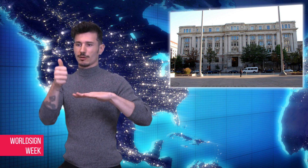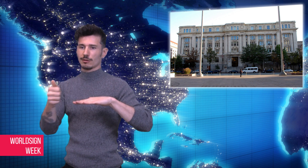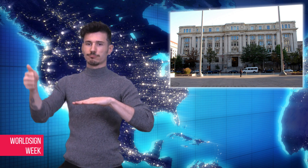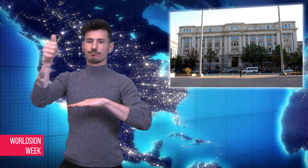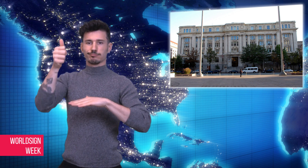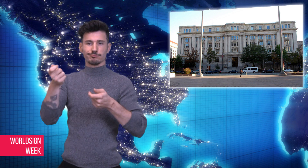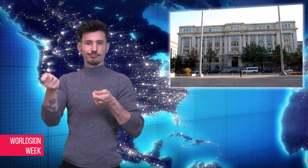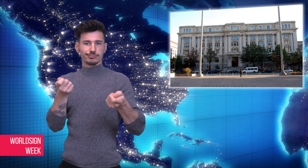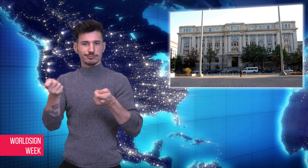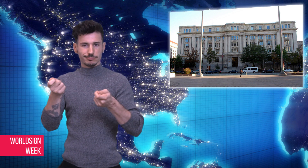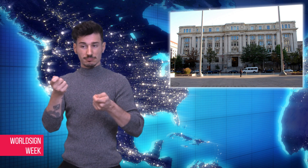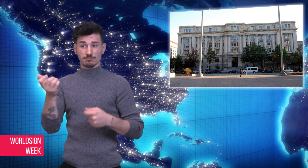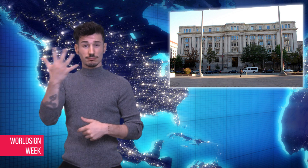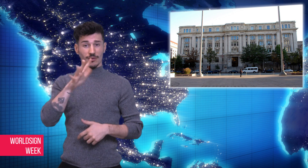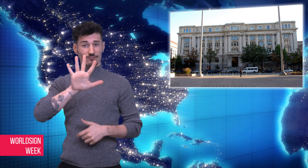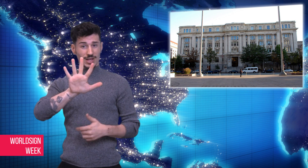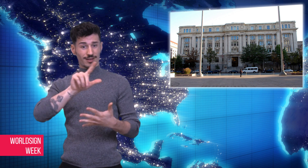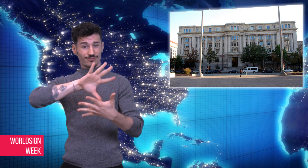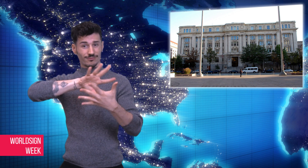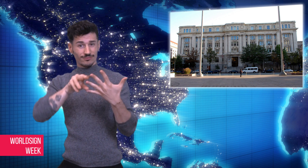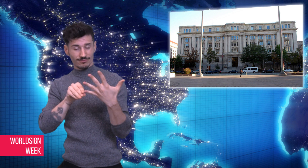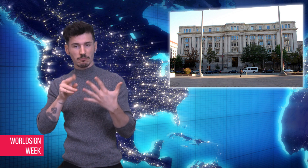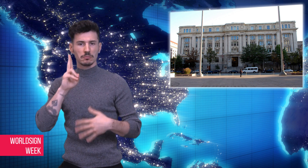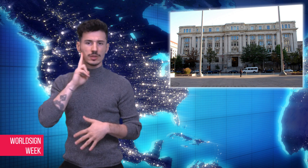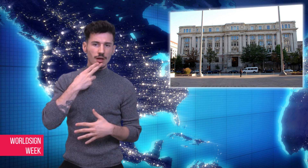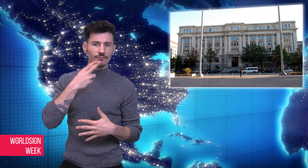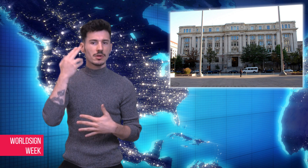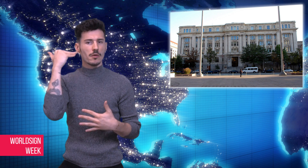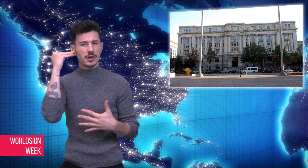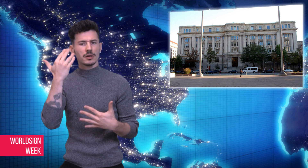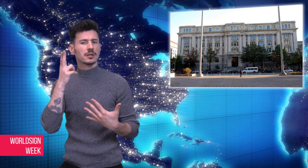If approved, the city would appoint a four-person